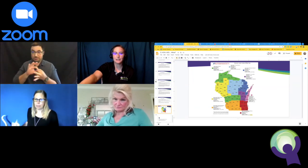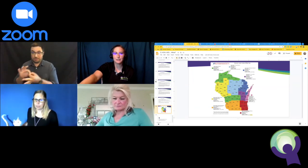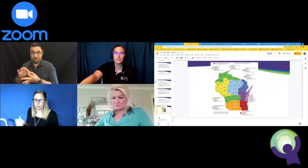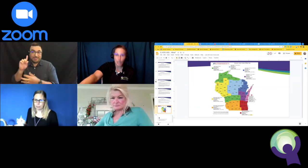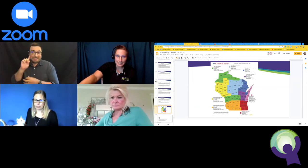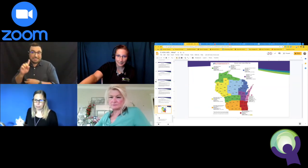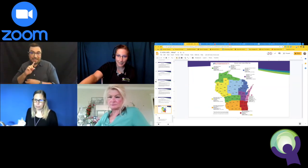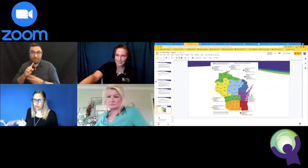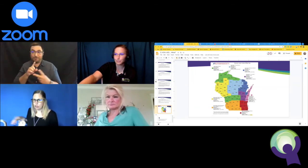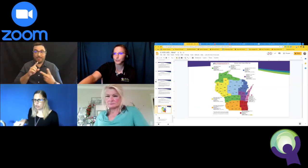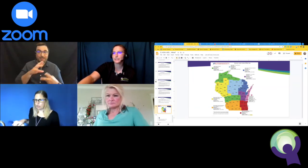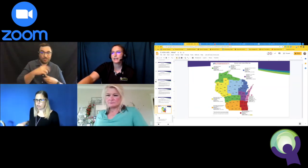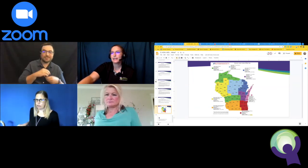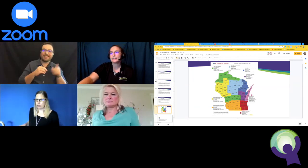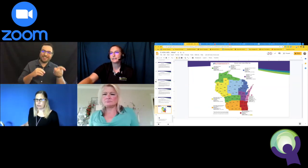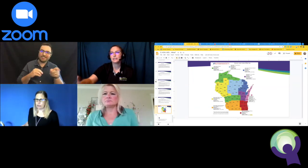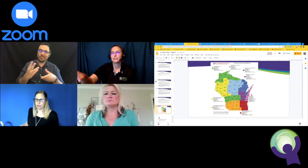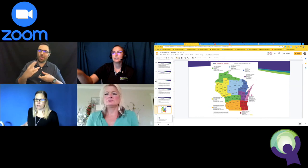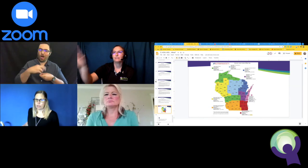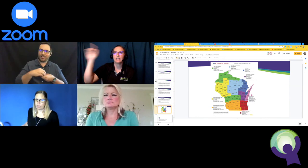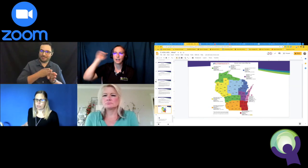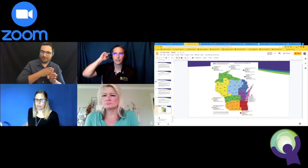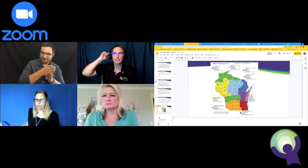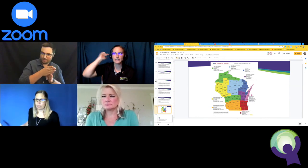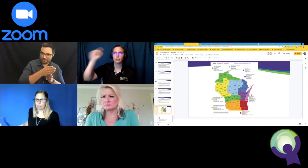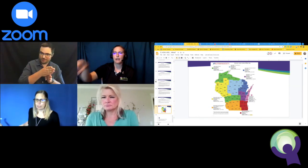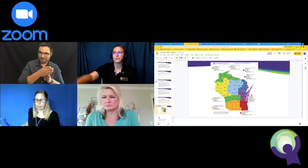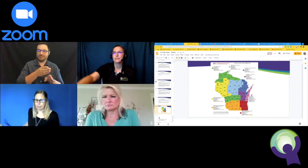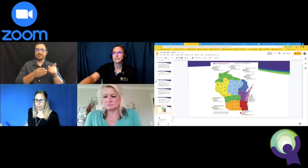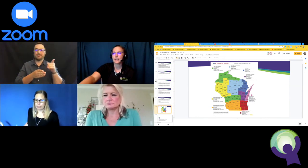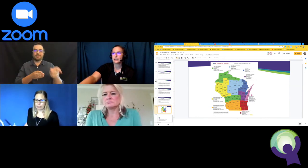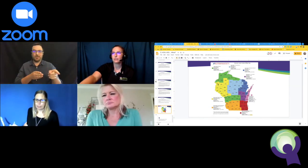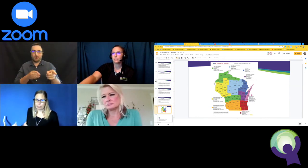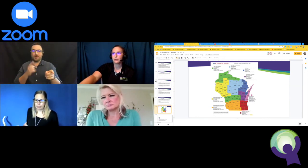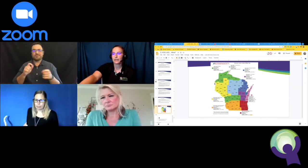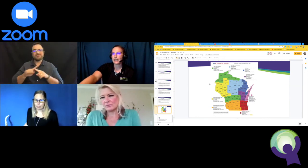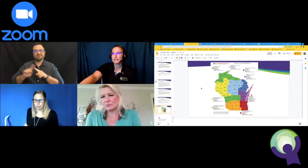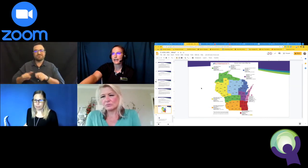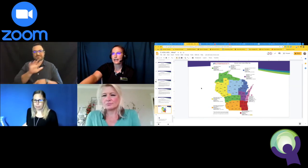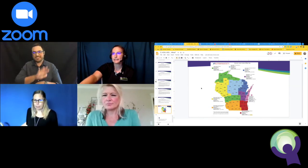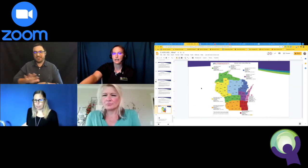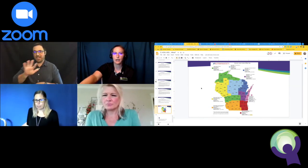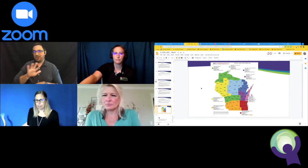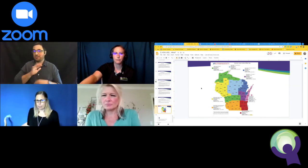are the autism experts and so these are the different areas around the state who you might want to contact for more